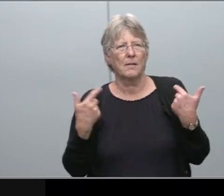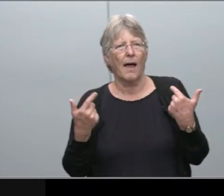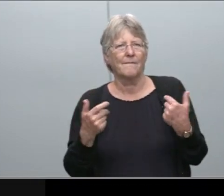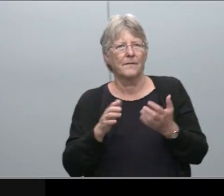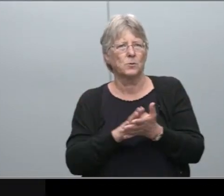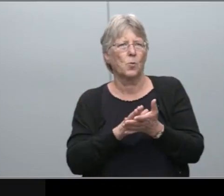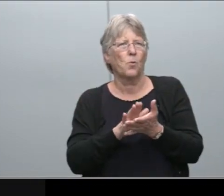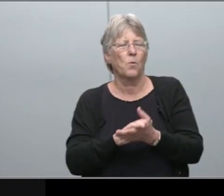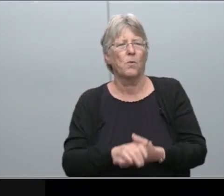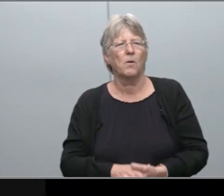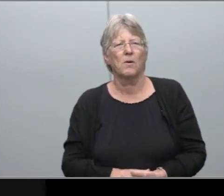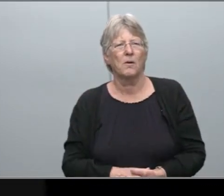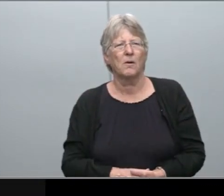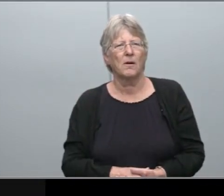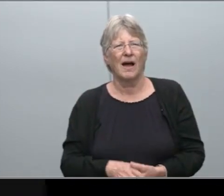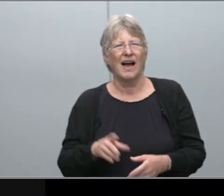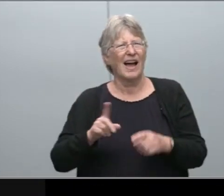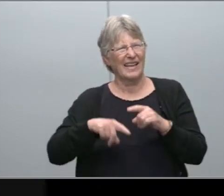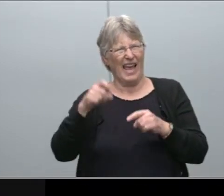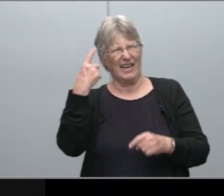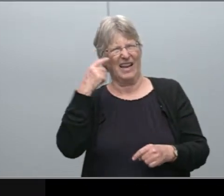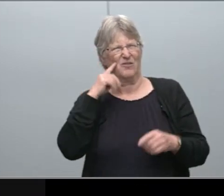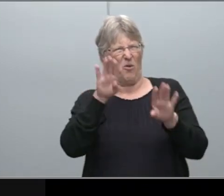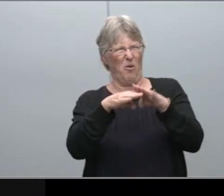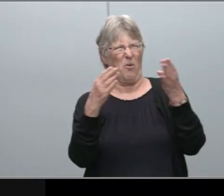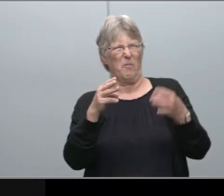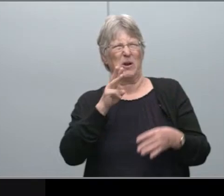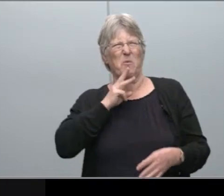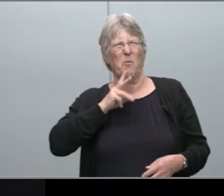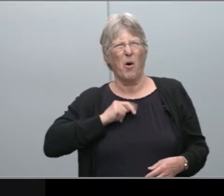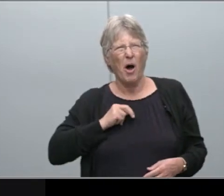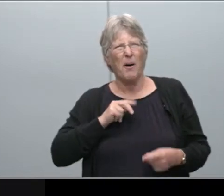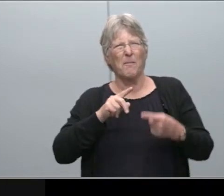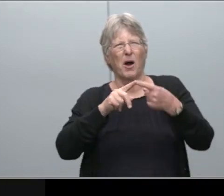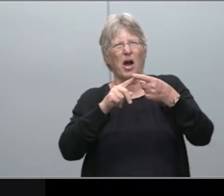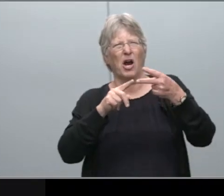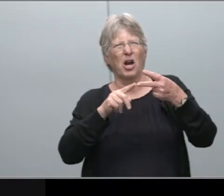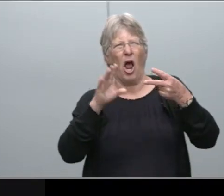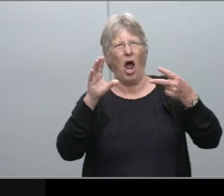Yes. Okay. We're ready, I think, to move onto the next question. So we're gonna go onto the next question.